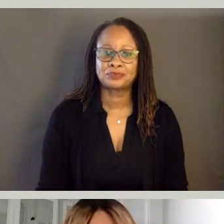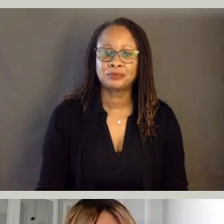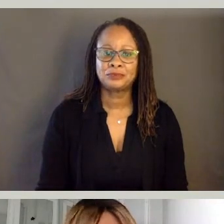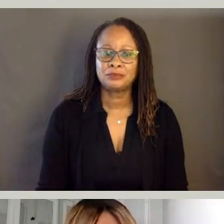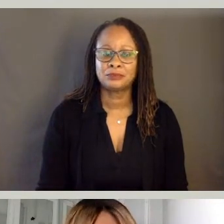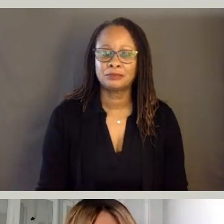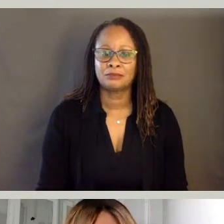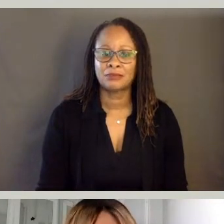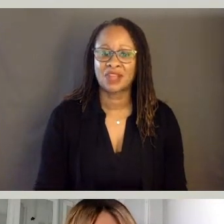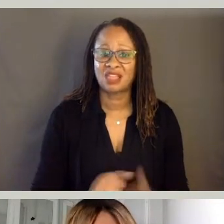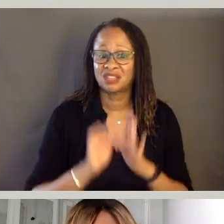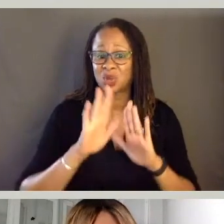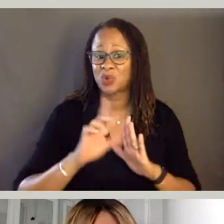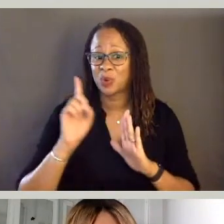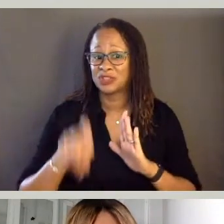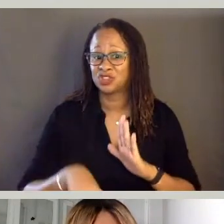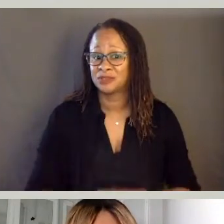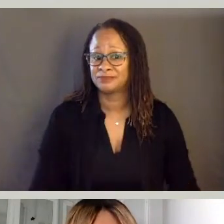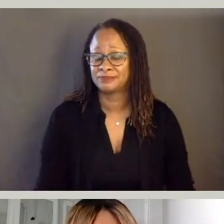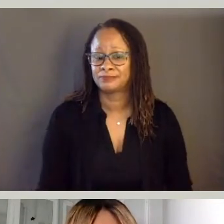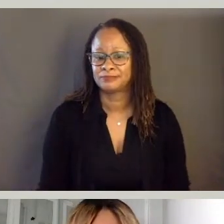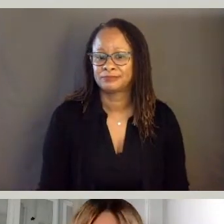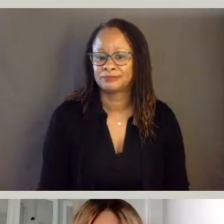That's a great question. Oh, I see.